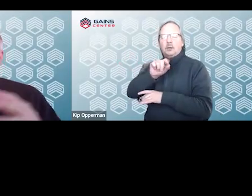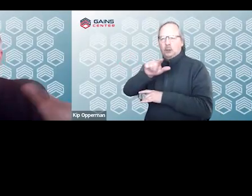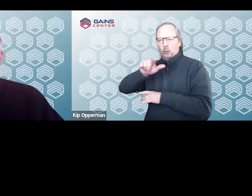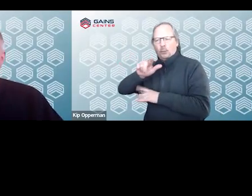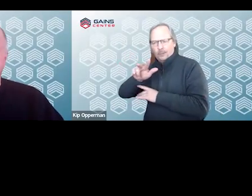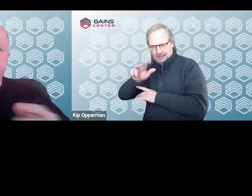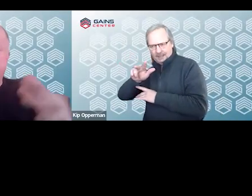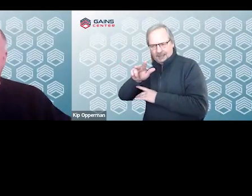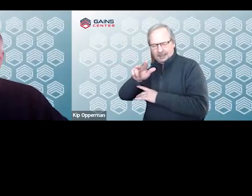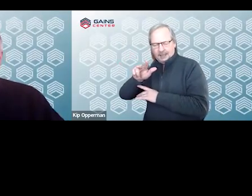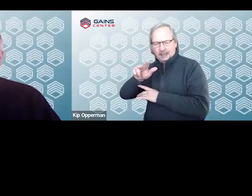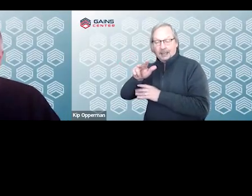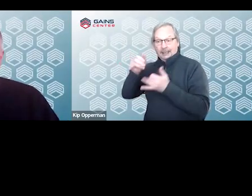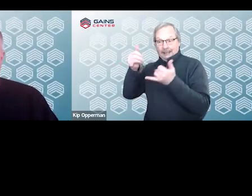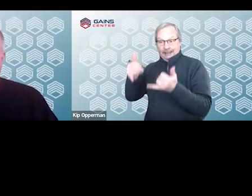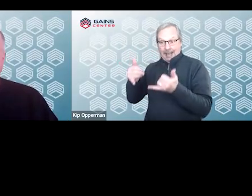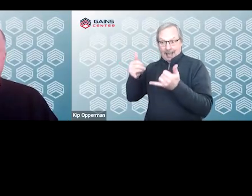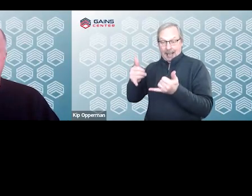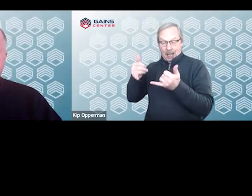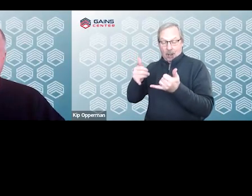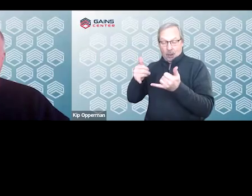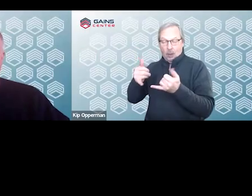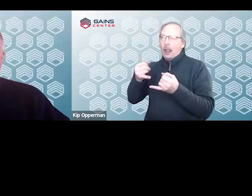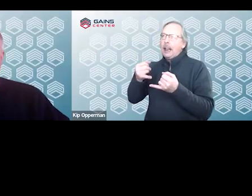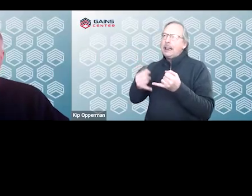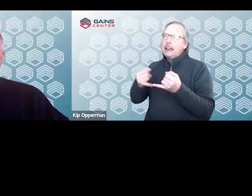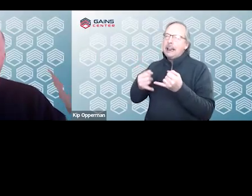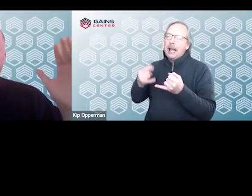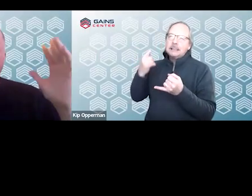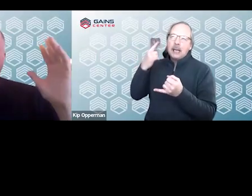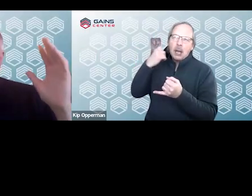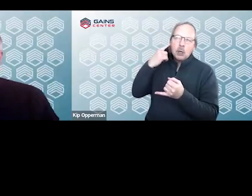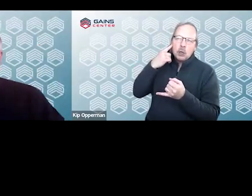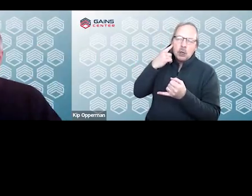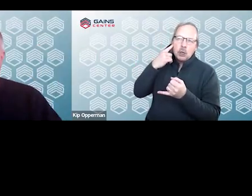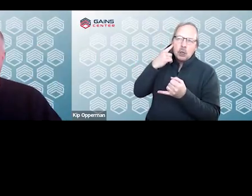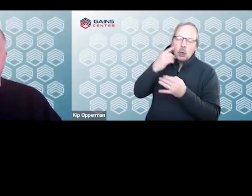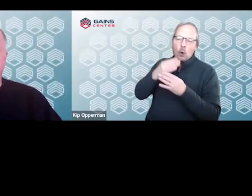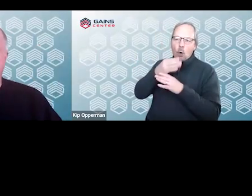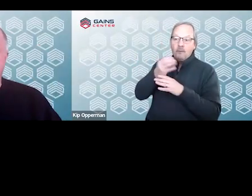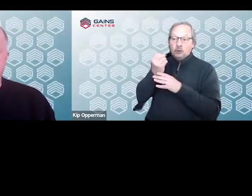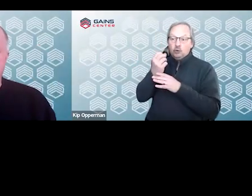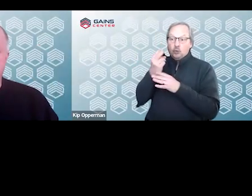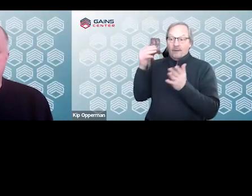And as of now, the last I heard, over 12,000 people have been admitted